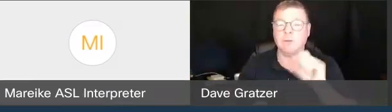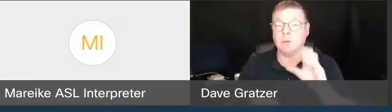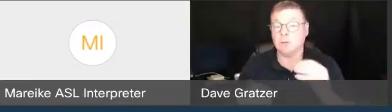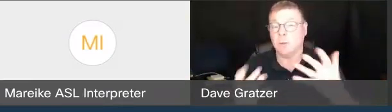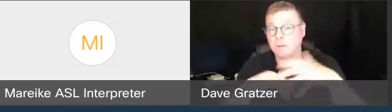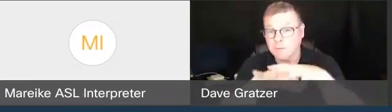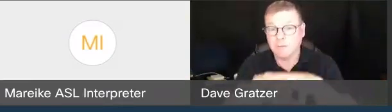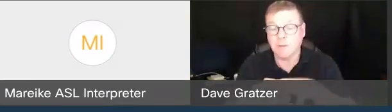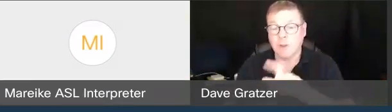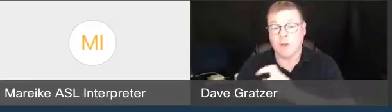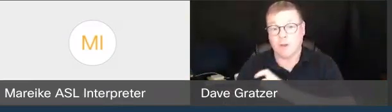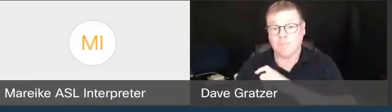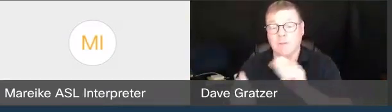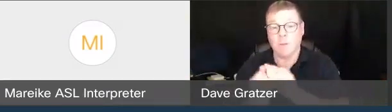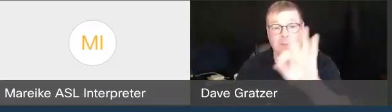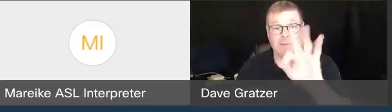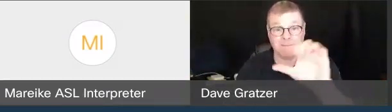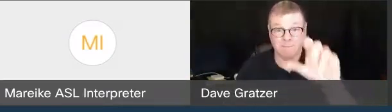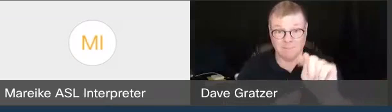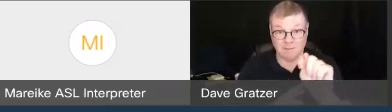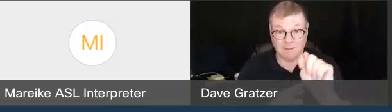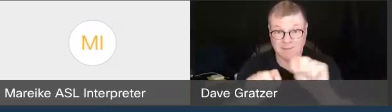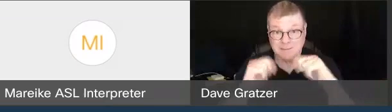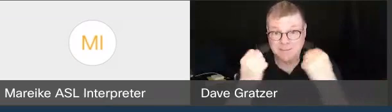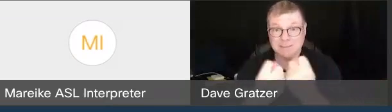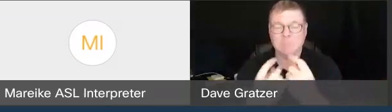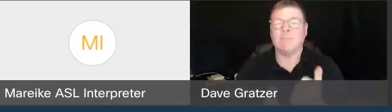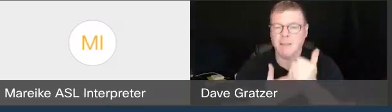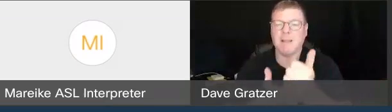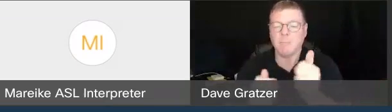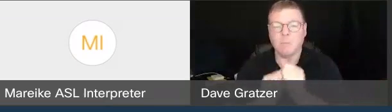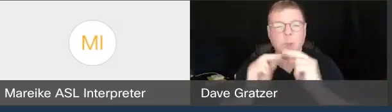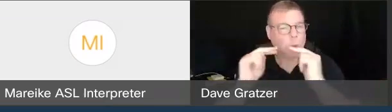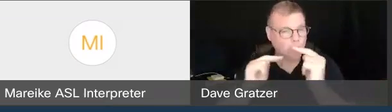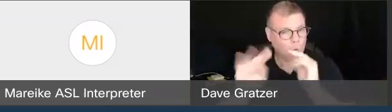an officer with effect team helps with some negotiation like let's rethink